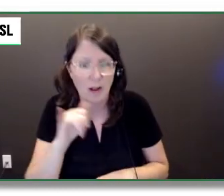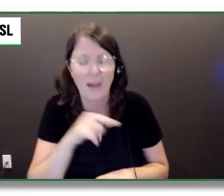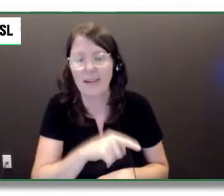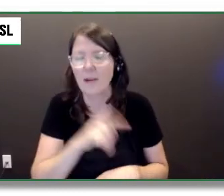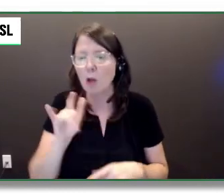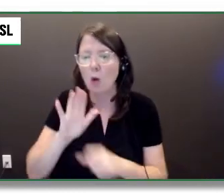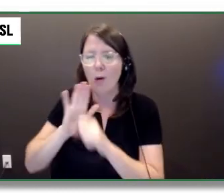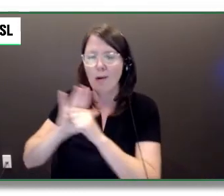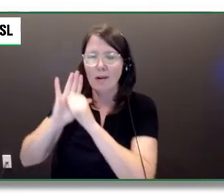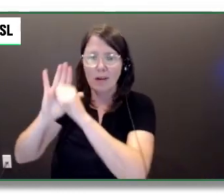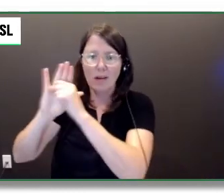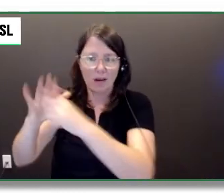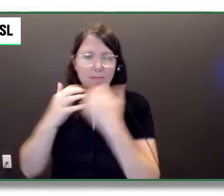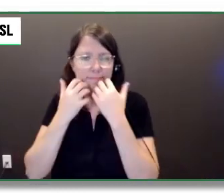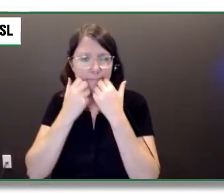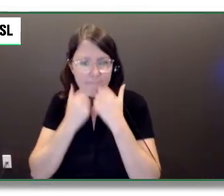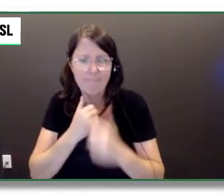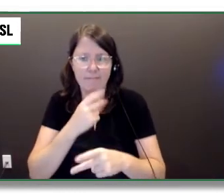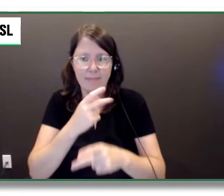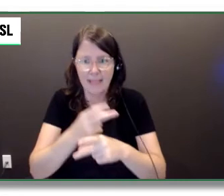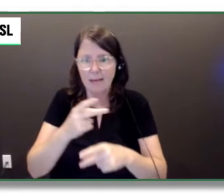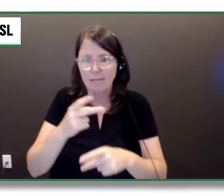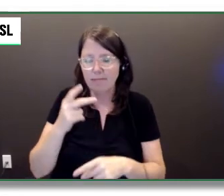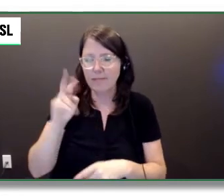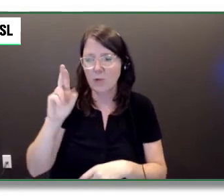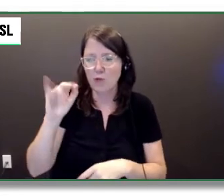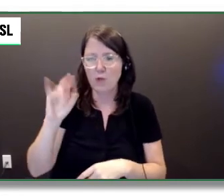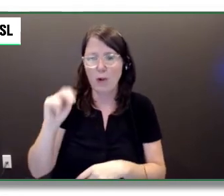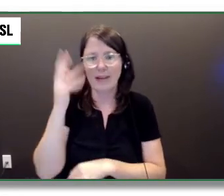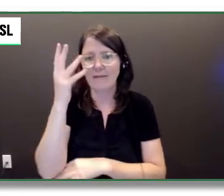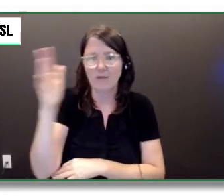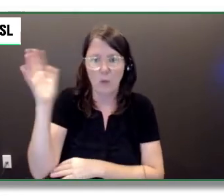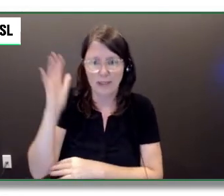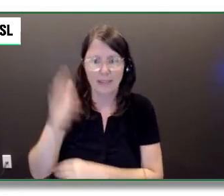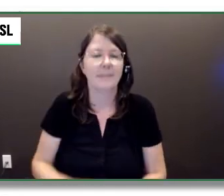Also if you look on YouTube, if you search - live nest feed,